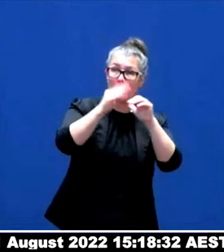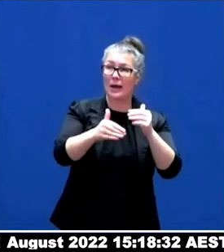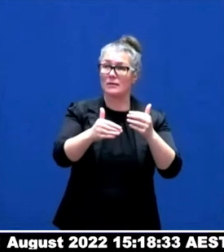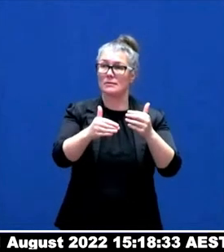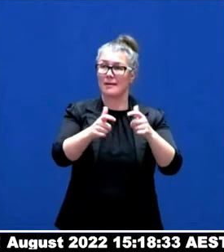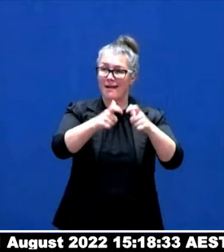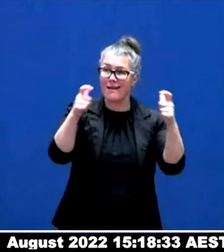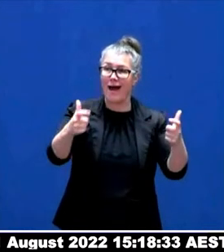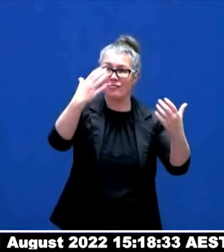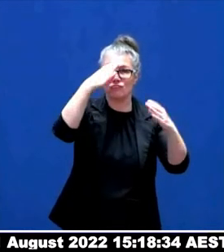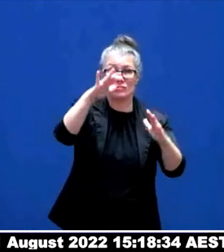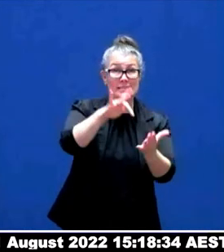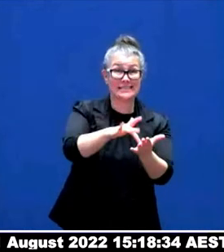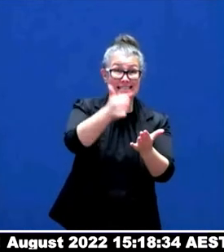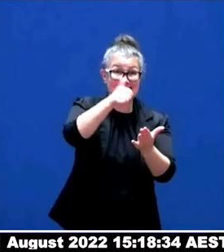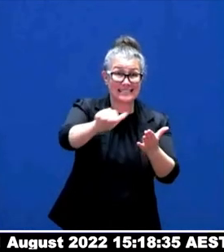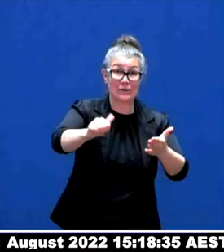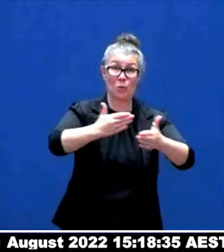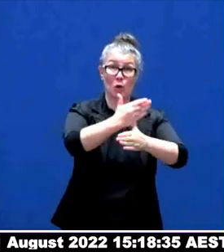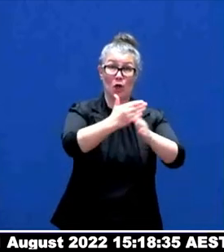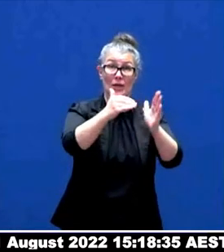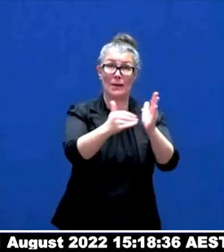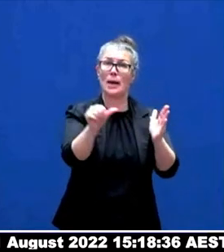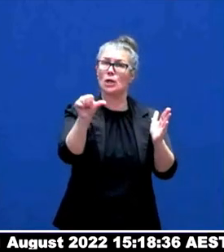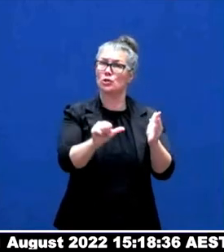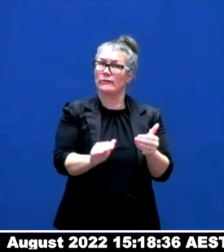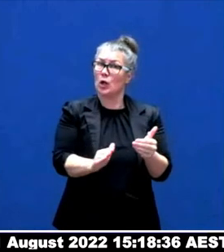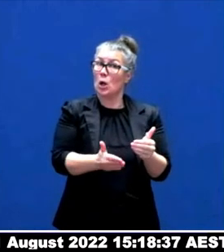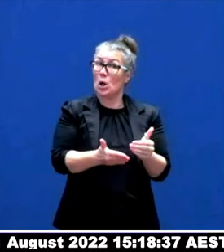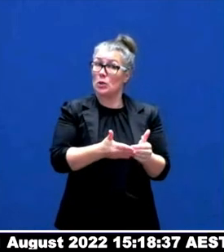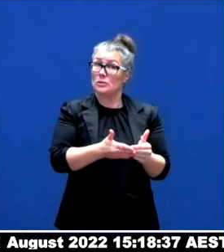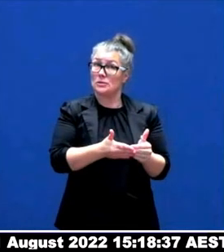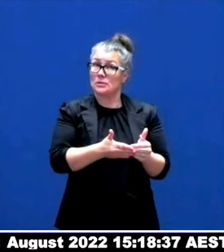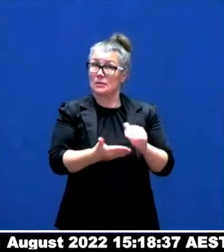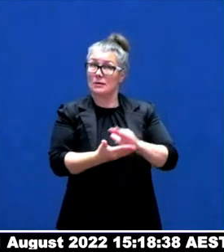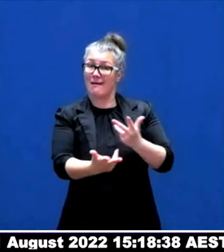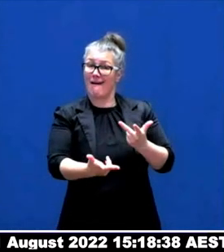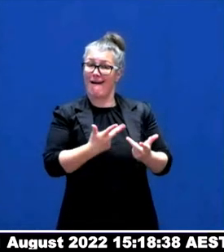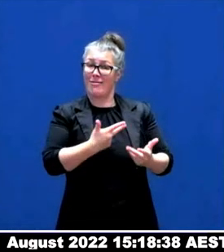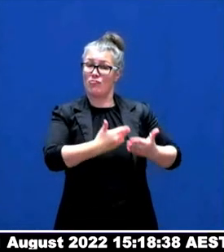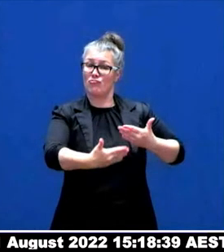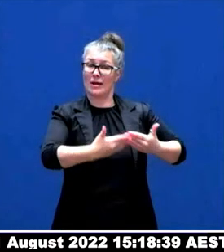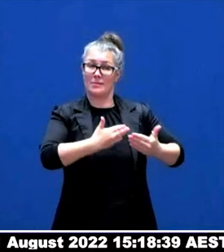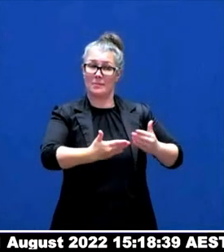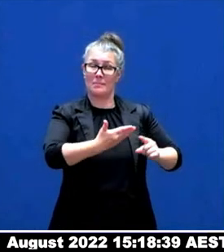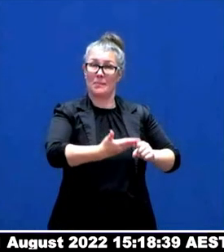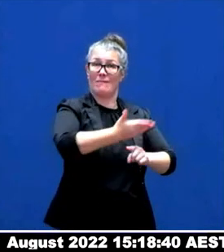Australia that would have closed by now under arrangements that existed before the NDIS commenced?